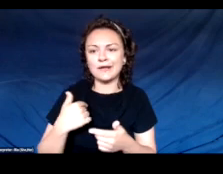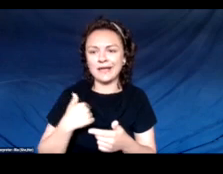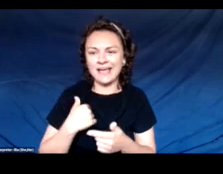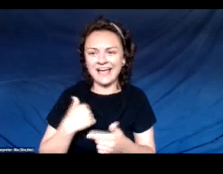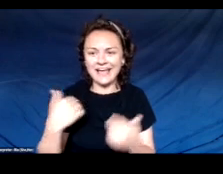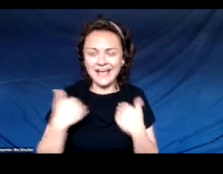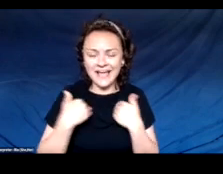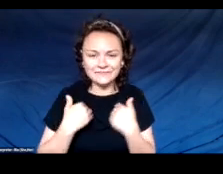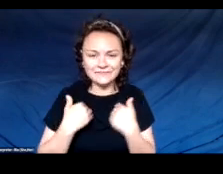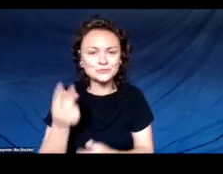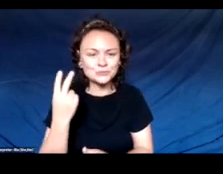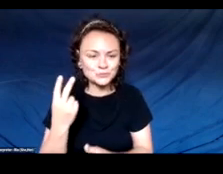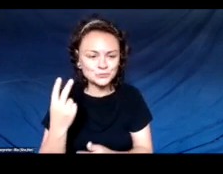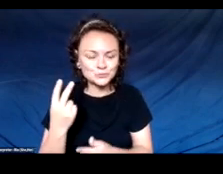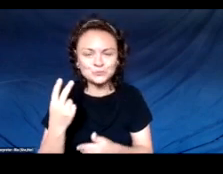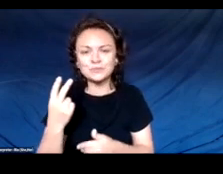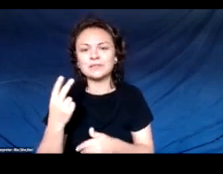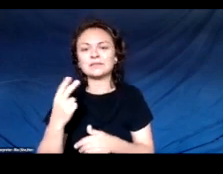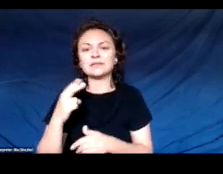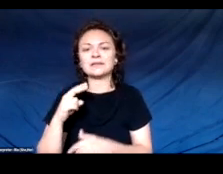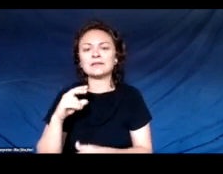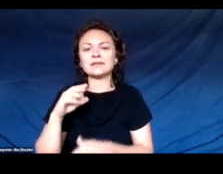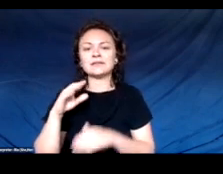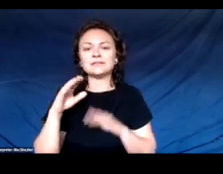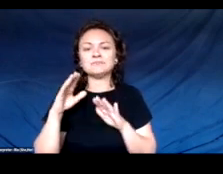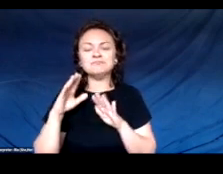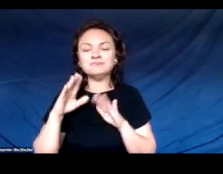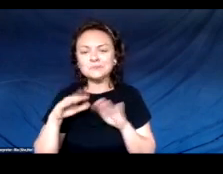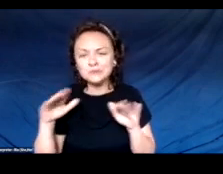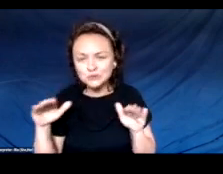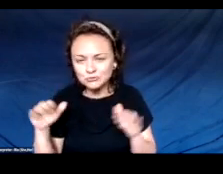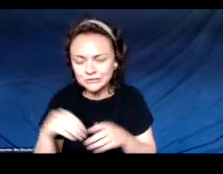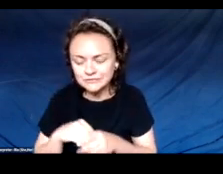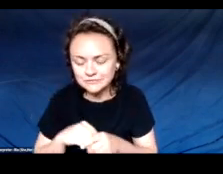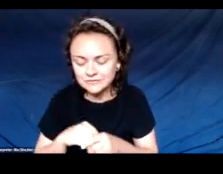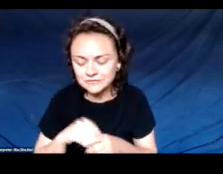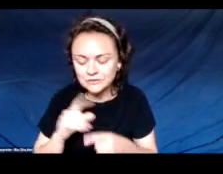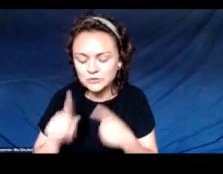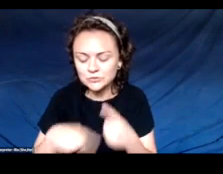So when my daughter or me needs something open